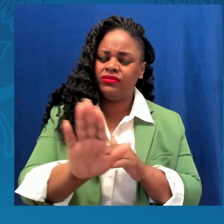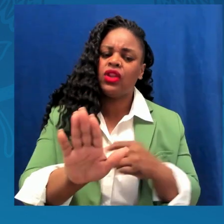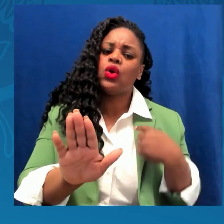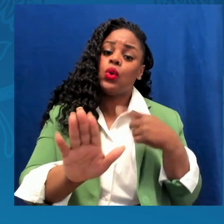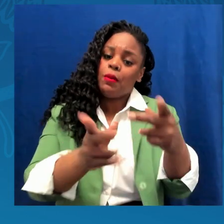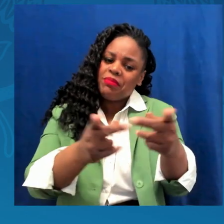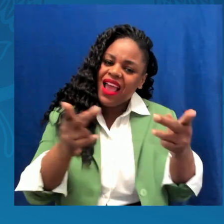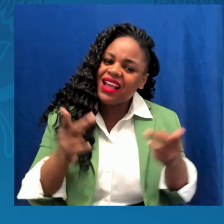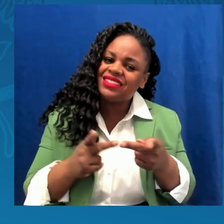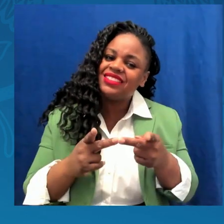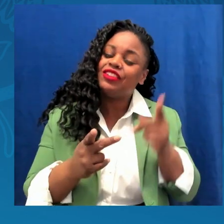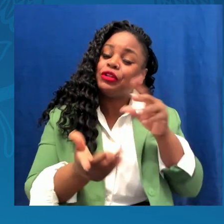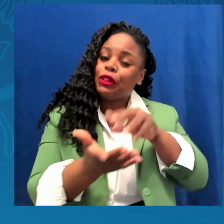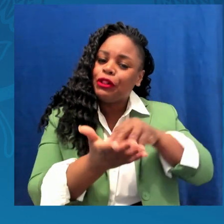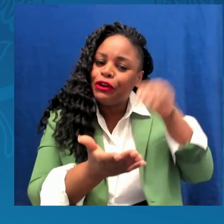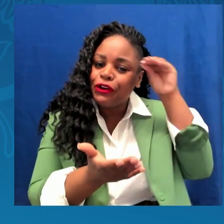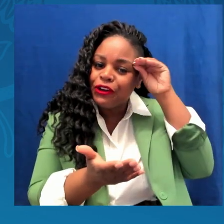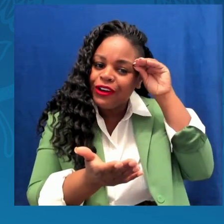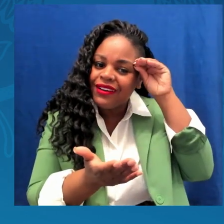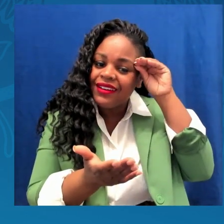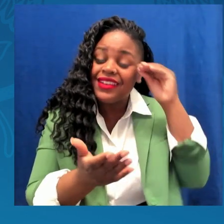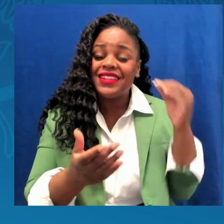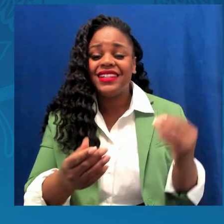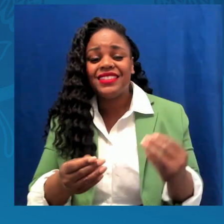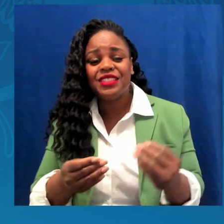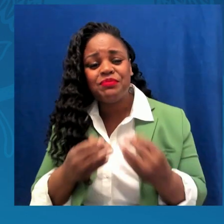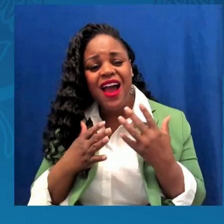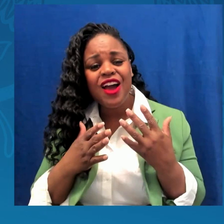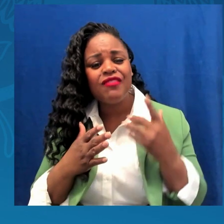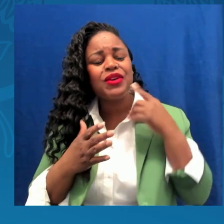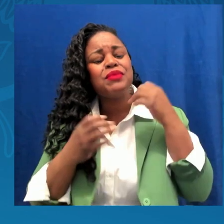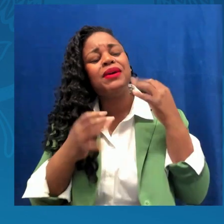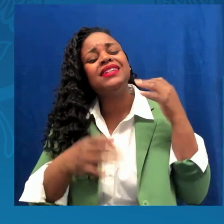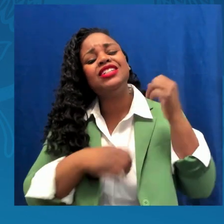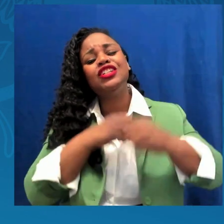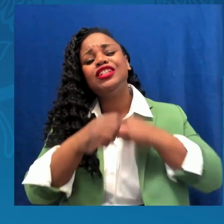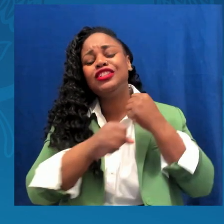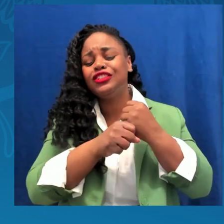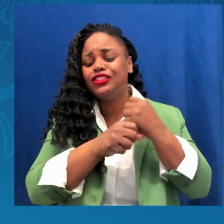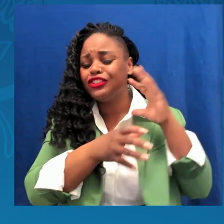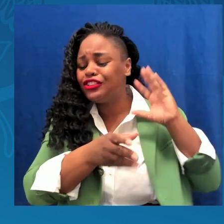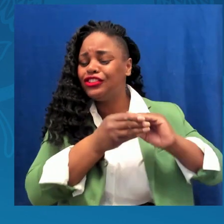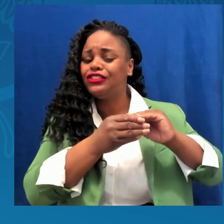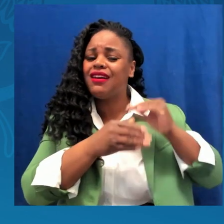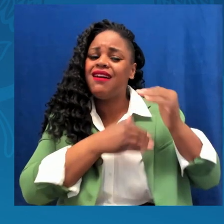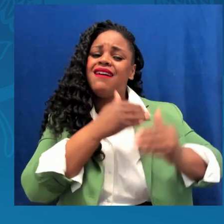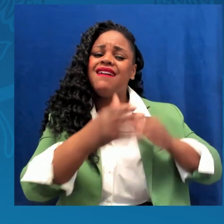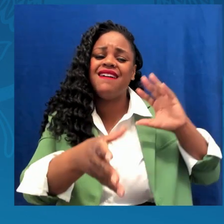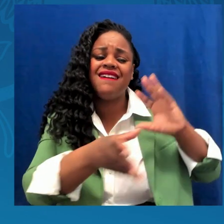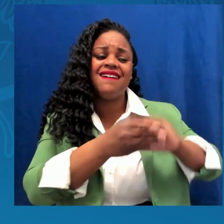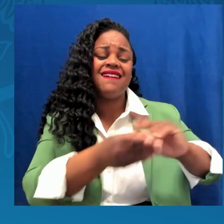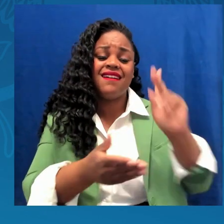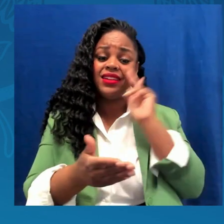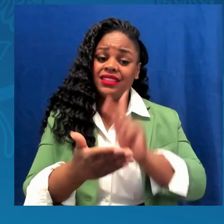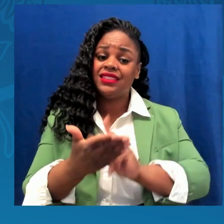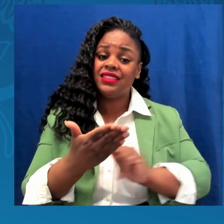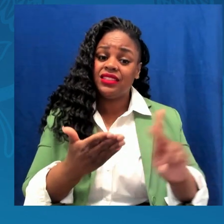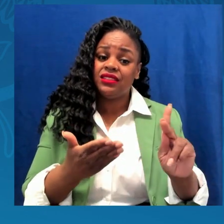as they have been for generations. On behalf of Secretary Mayorkas and myself, we look forward to working with all of you